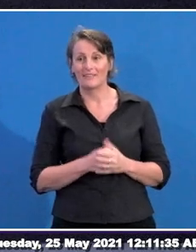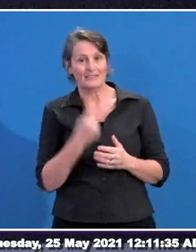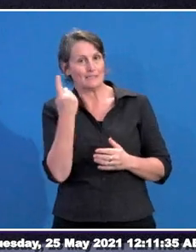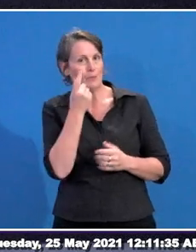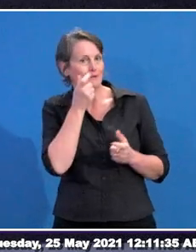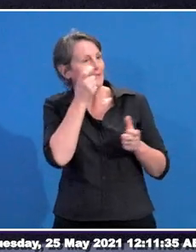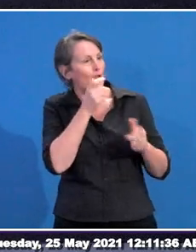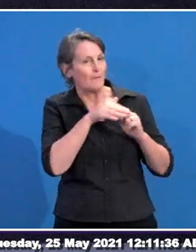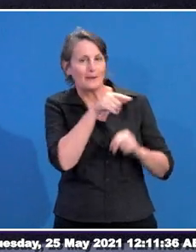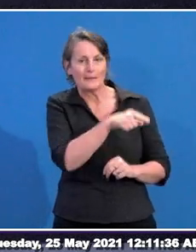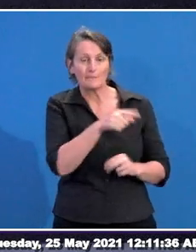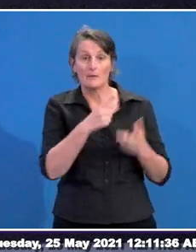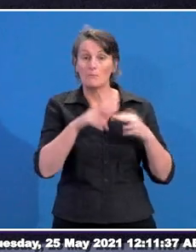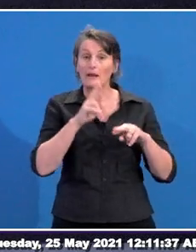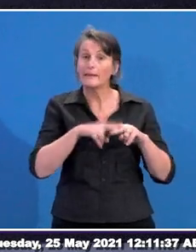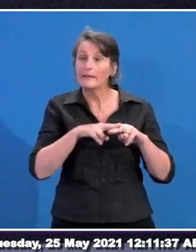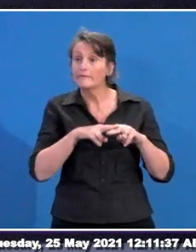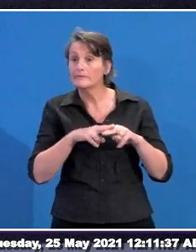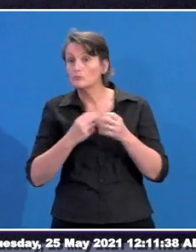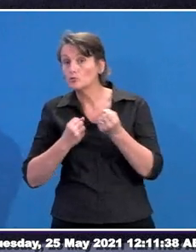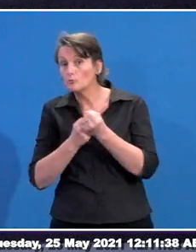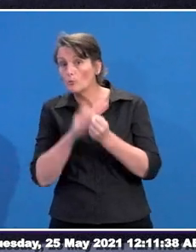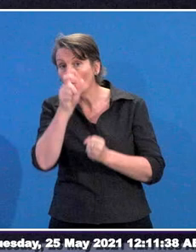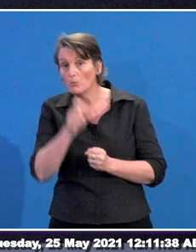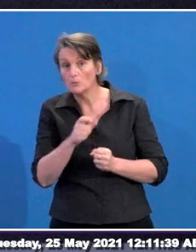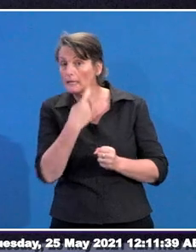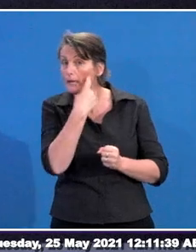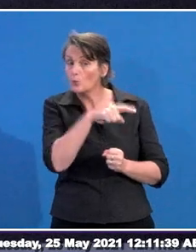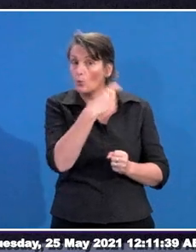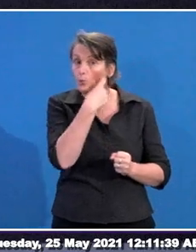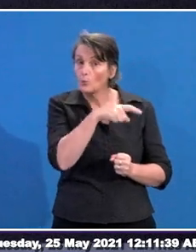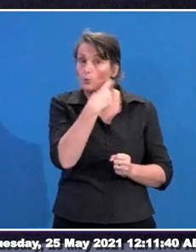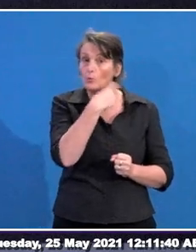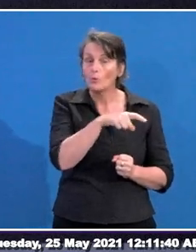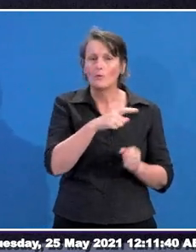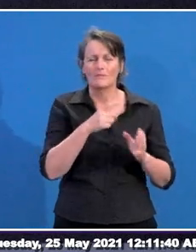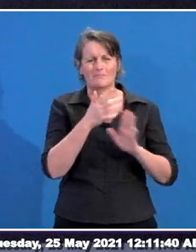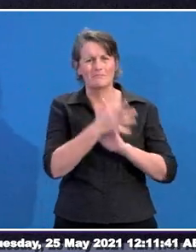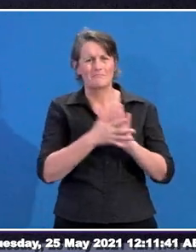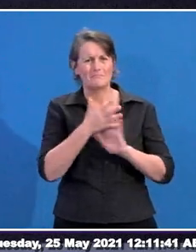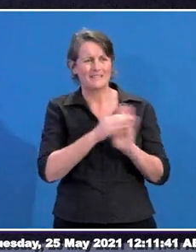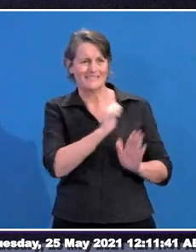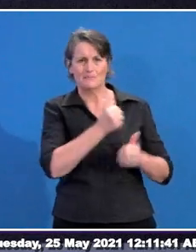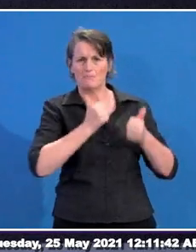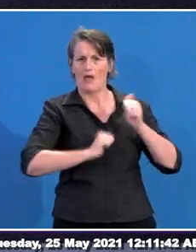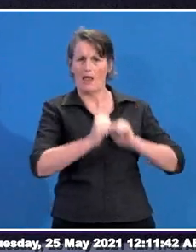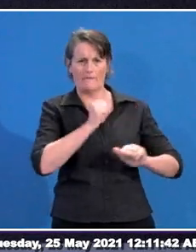But if he is ignored, then most likely behaviours will occur.